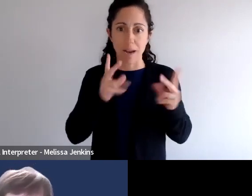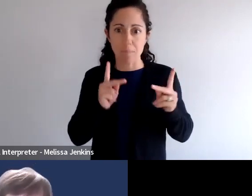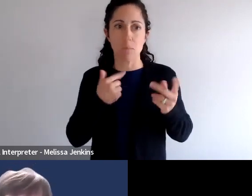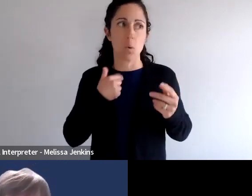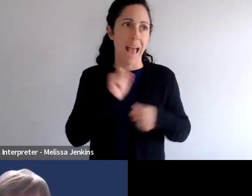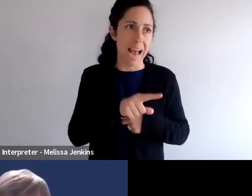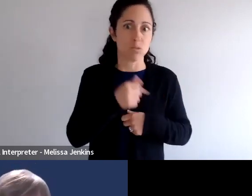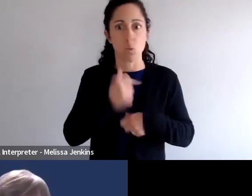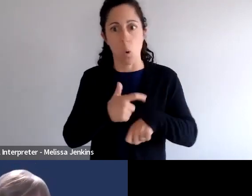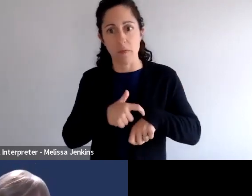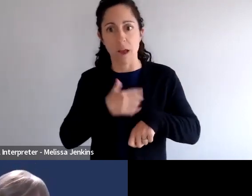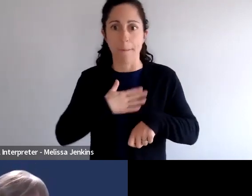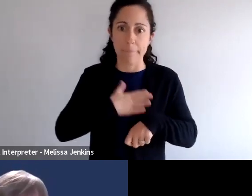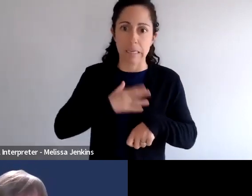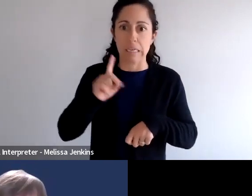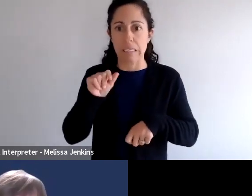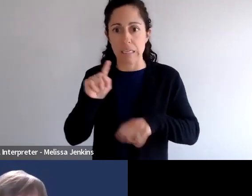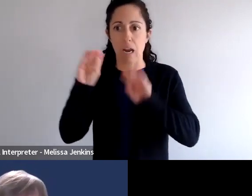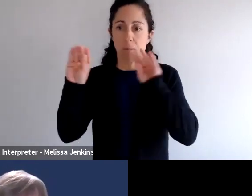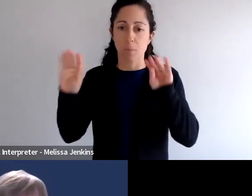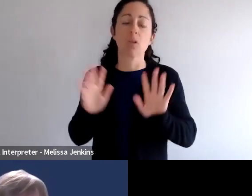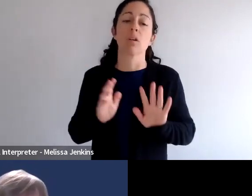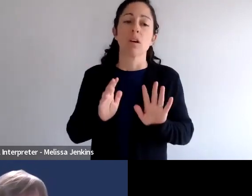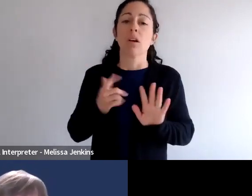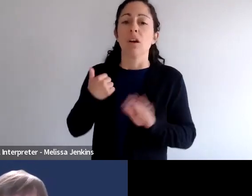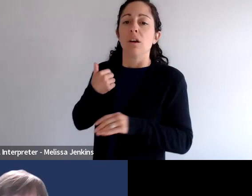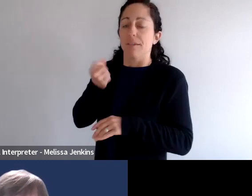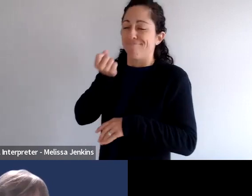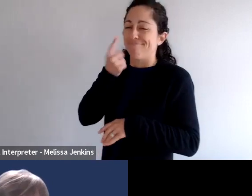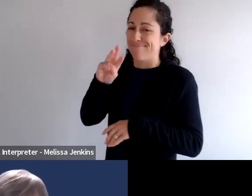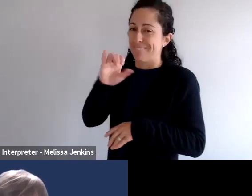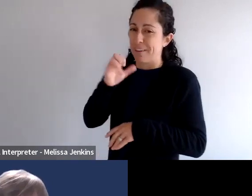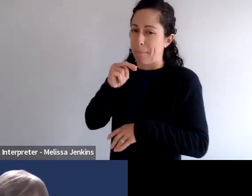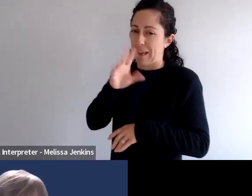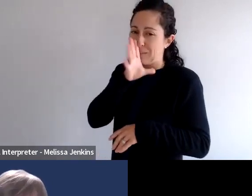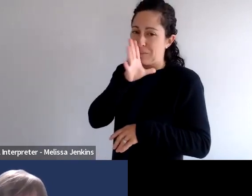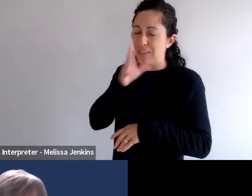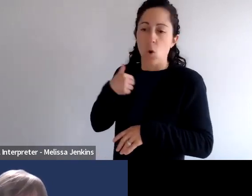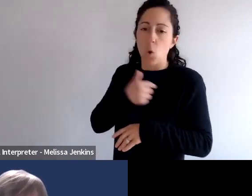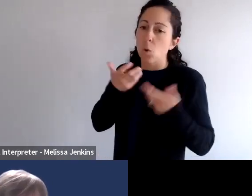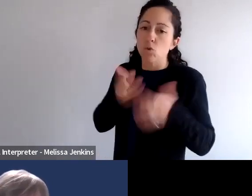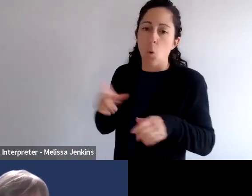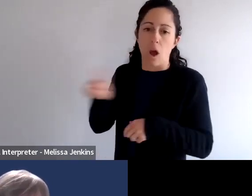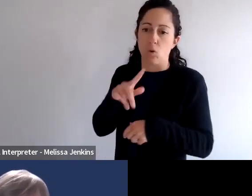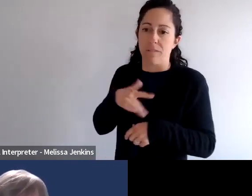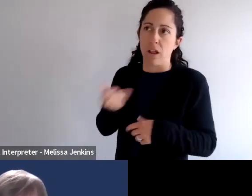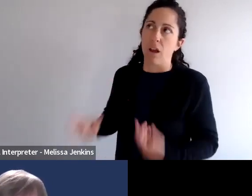and we don't want you to have data exhaustion but very rarely is any one thing a you know